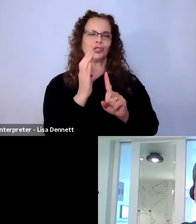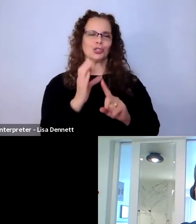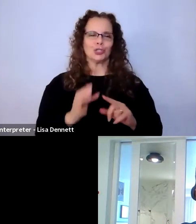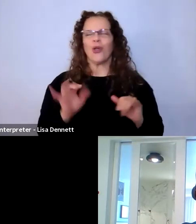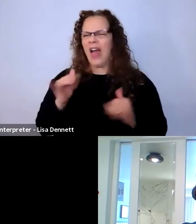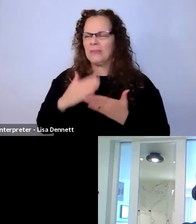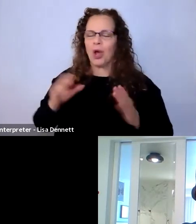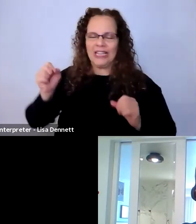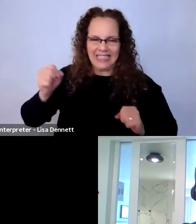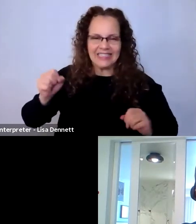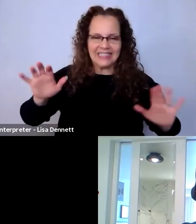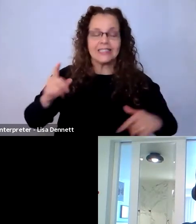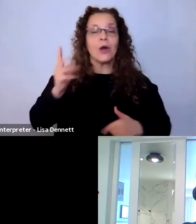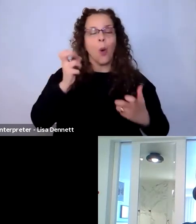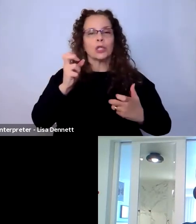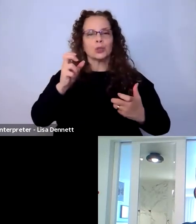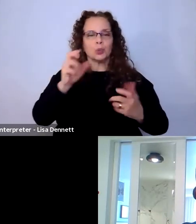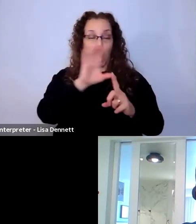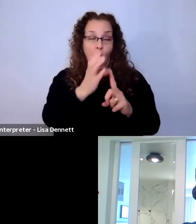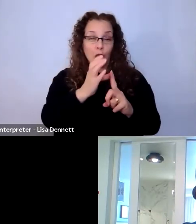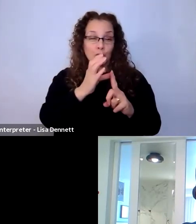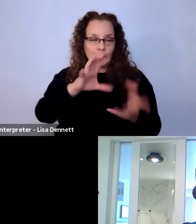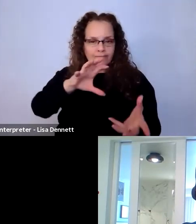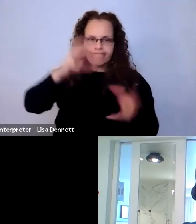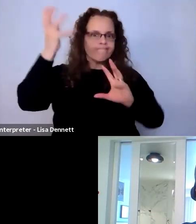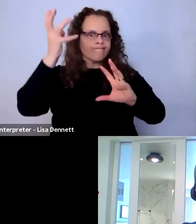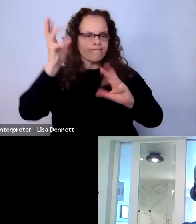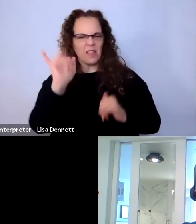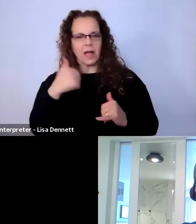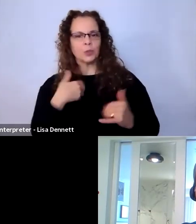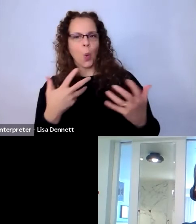We want to disrupt the culture of this of these of these